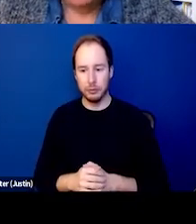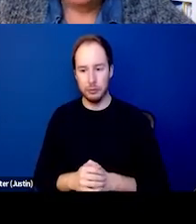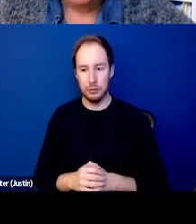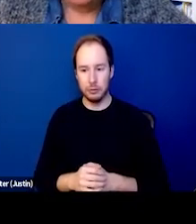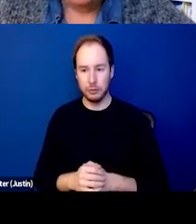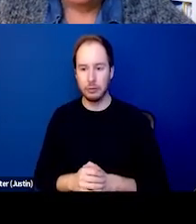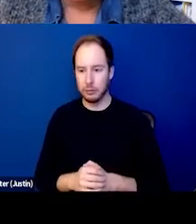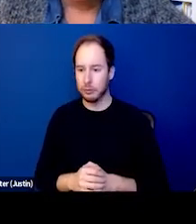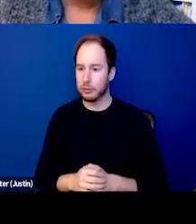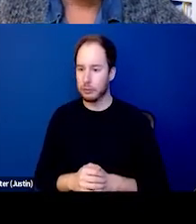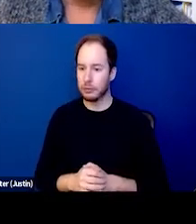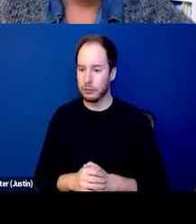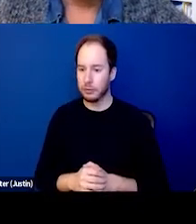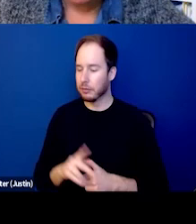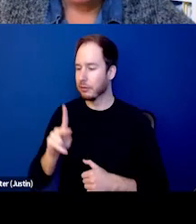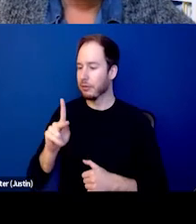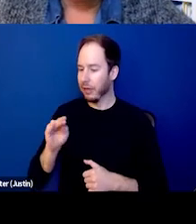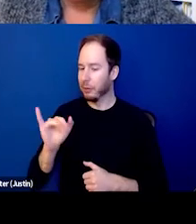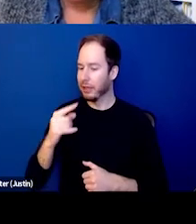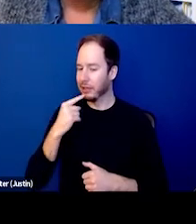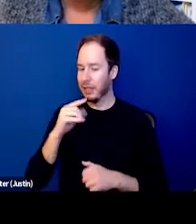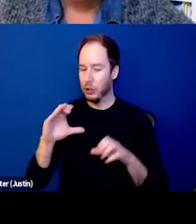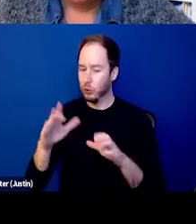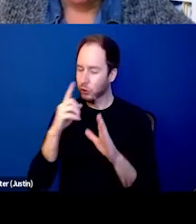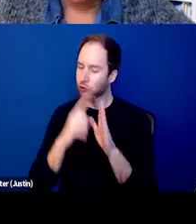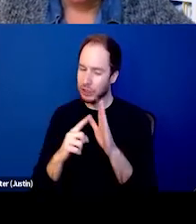And I know Kim had mentioned, do some research, do that research beforehand.